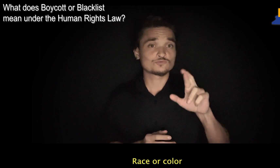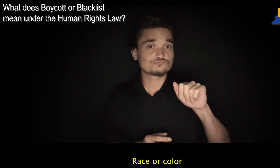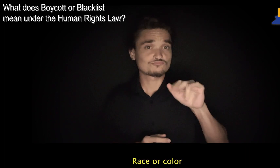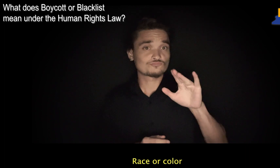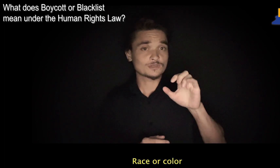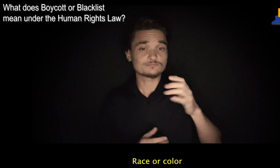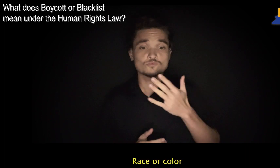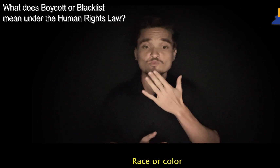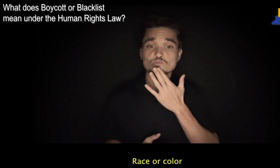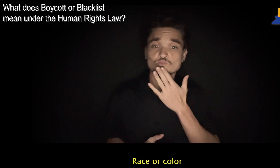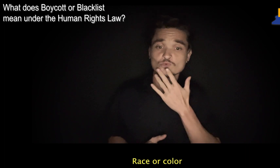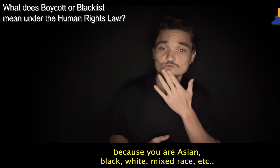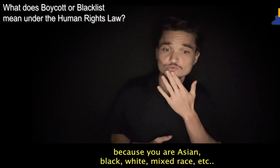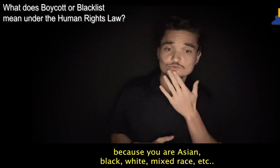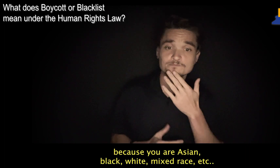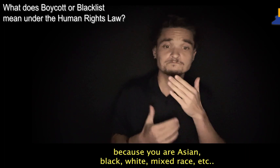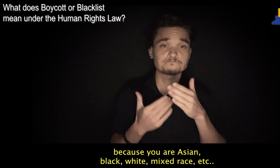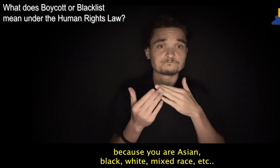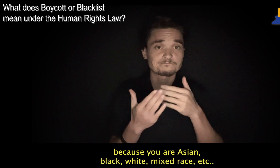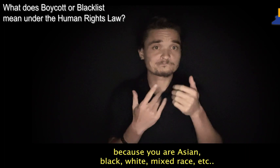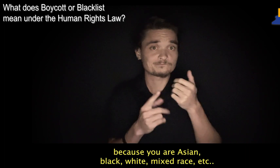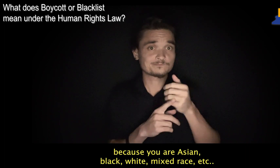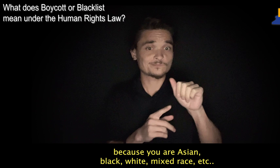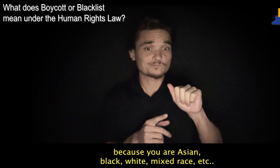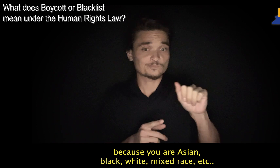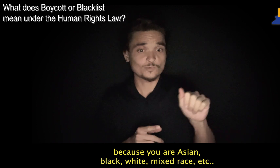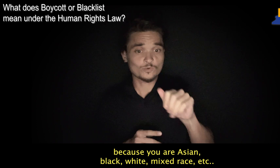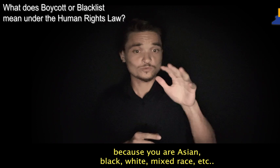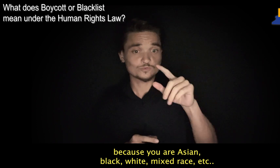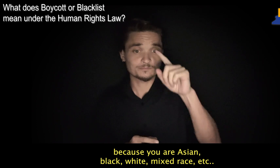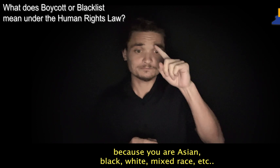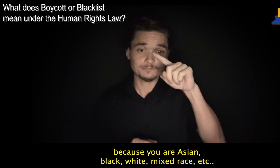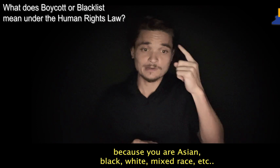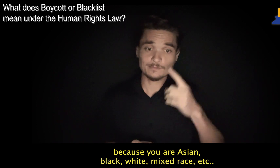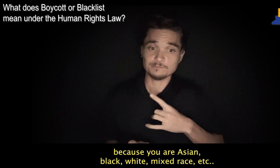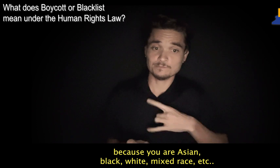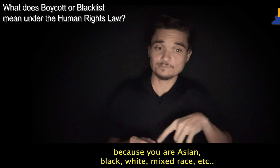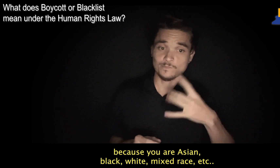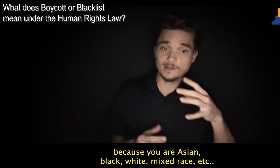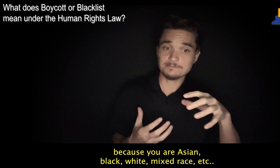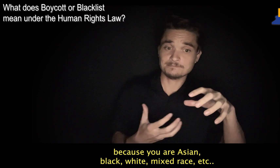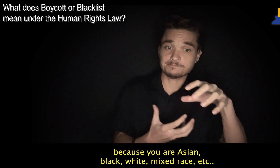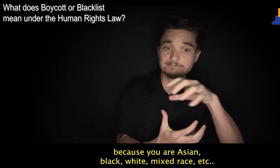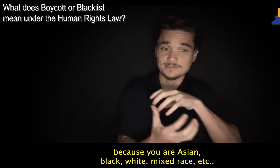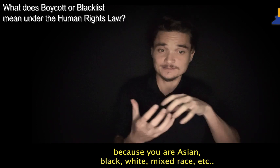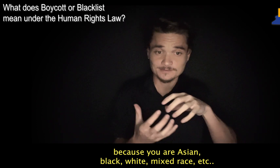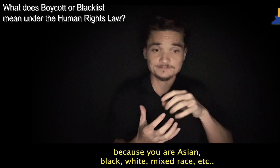Race or color because you are Asian, black, white, mixed race, etc..